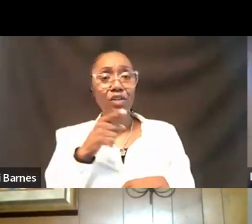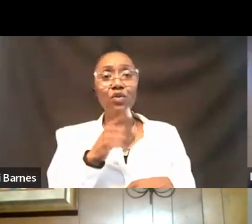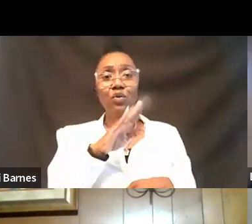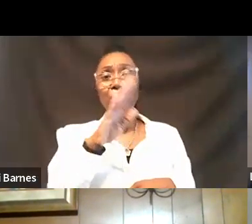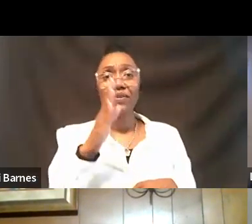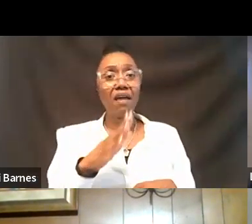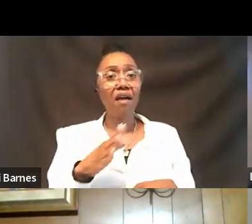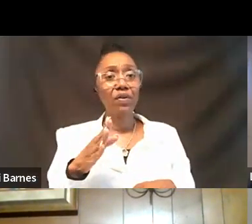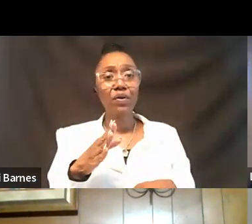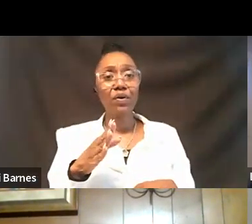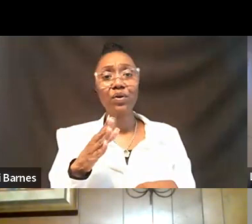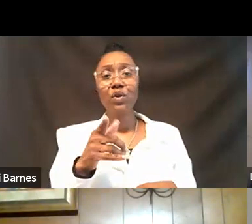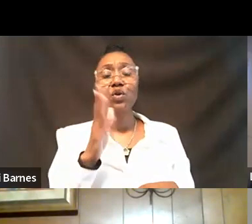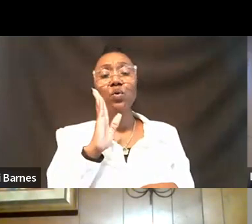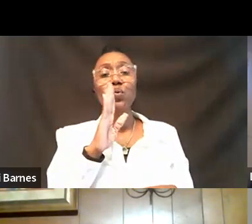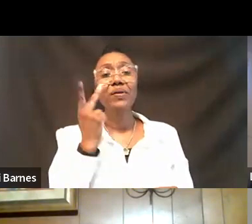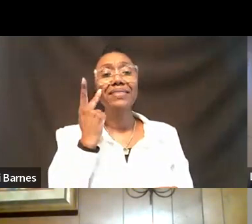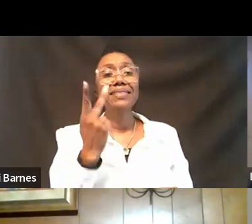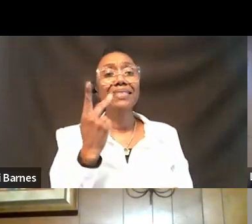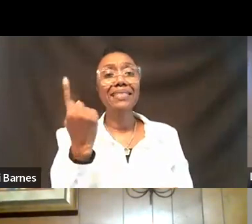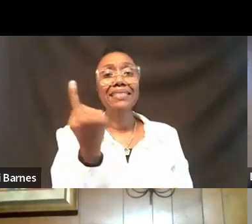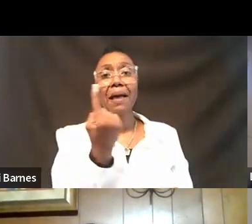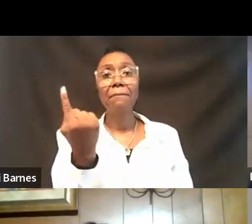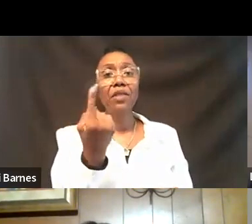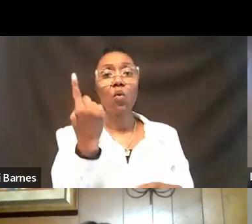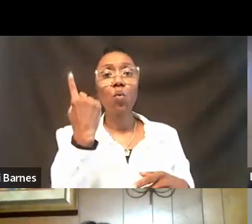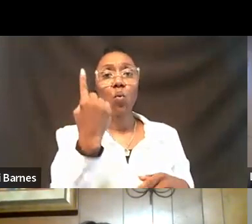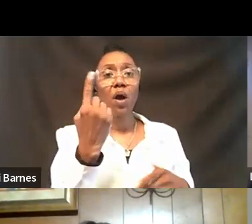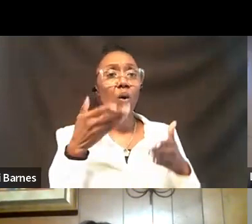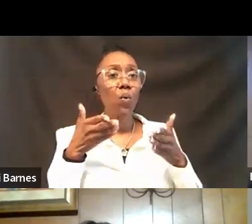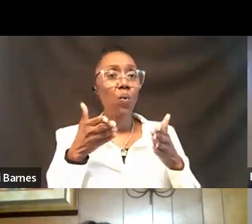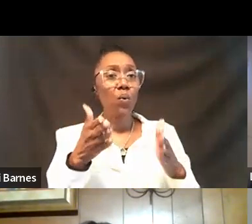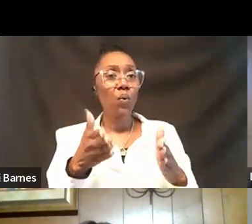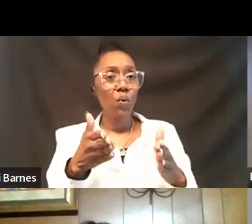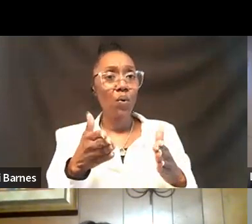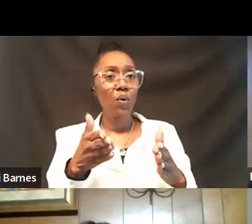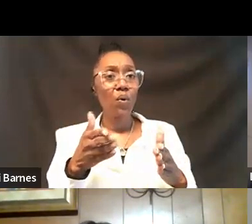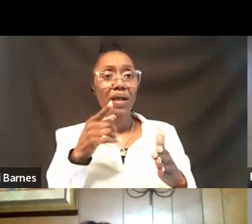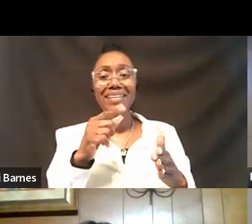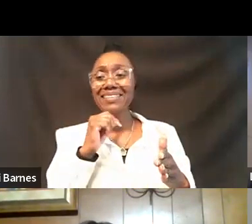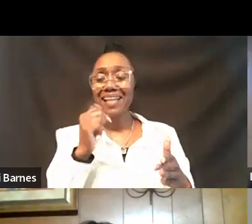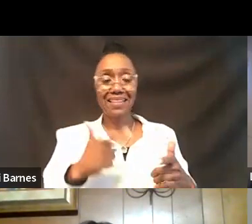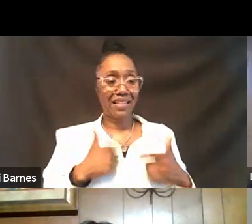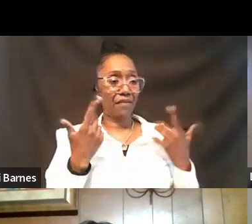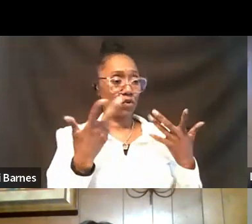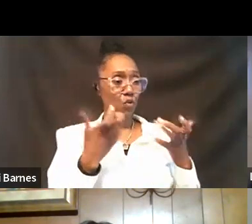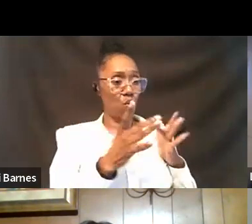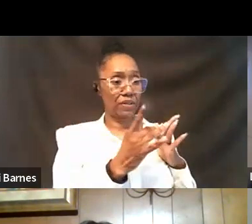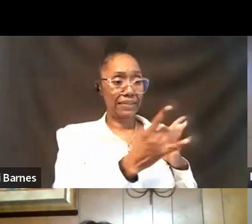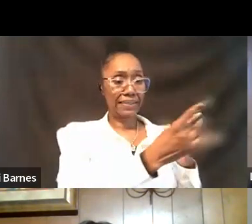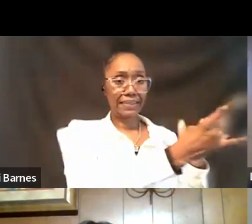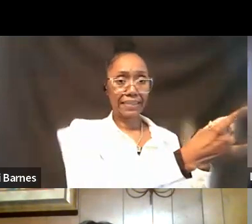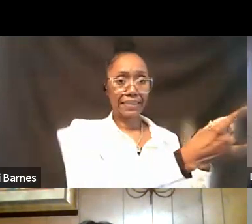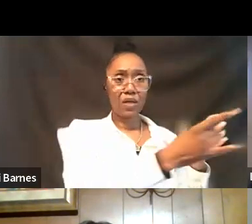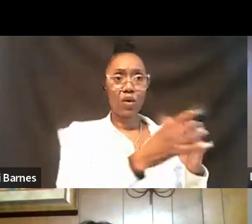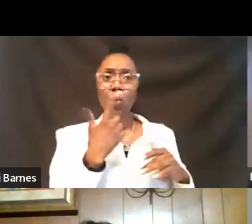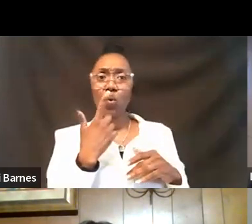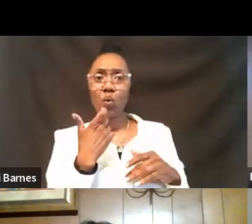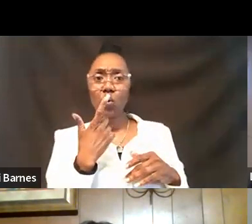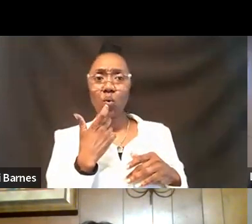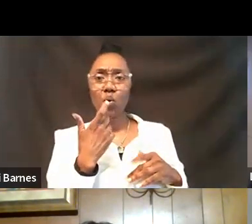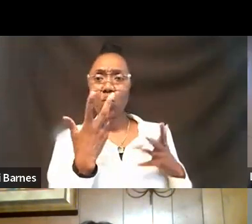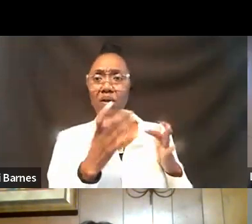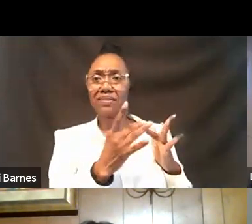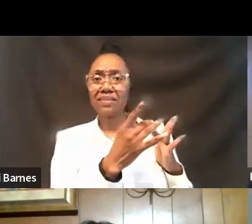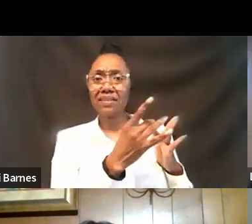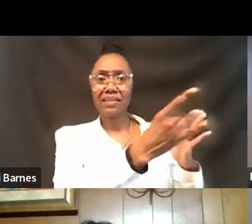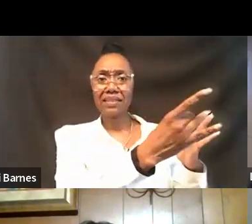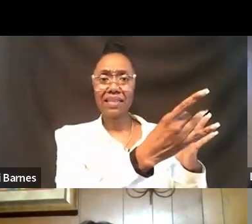Which isn't really a life you wanna lead because Who wants to leave, lead their life in black and white?